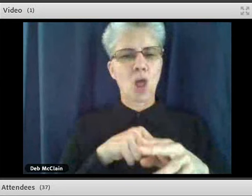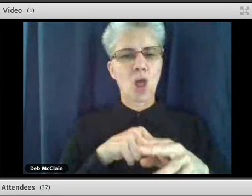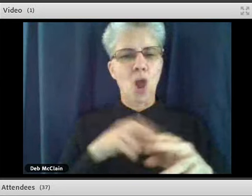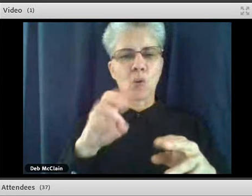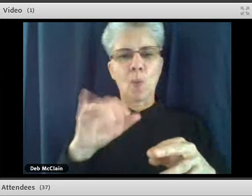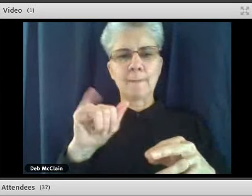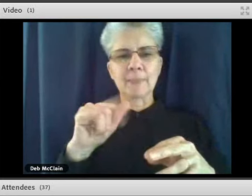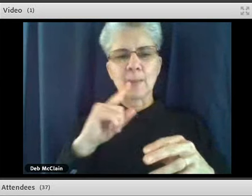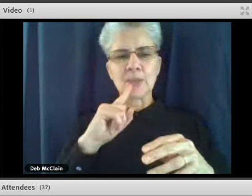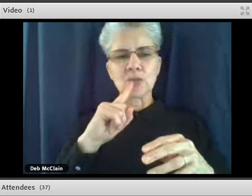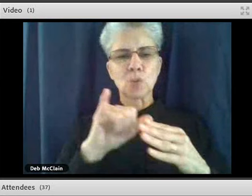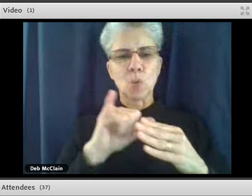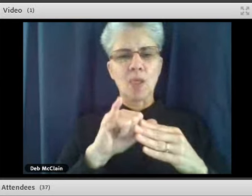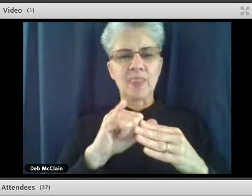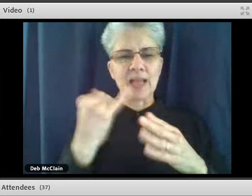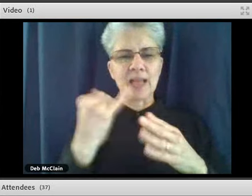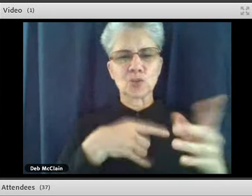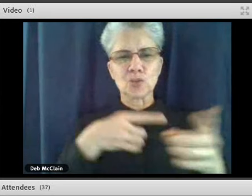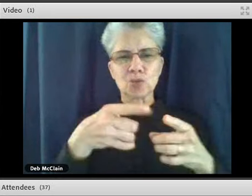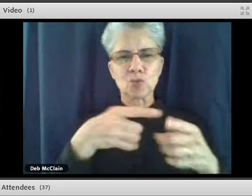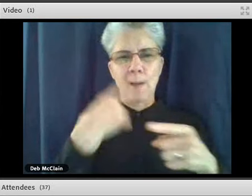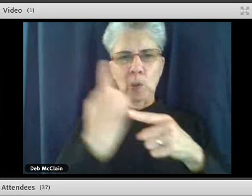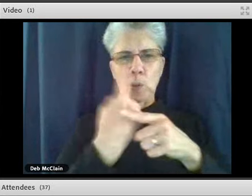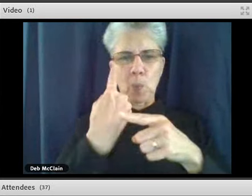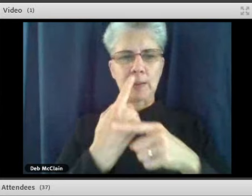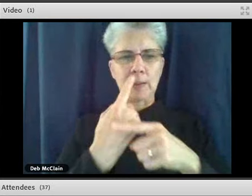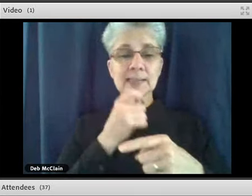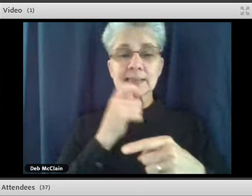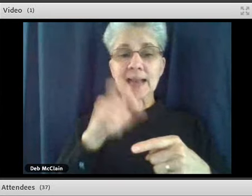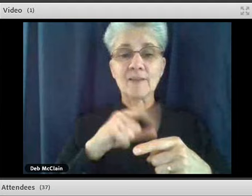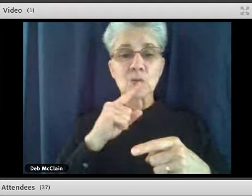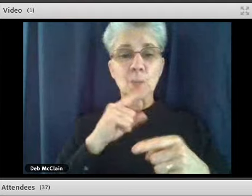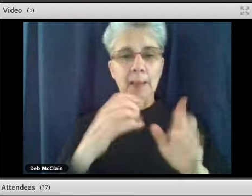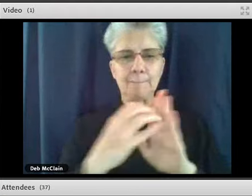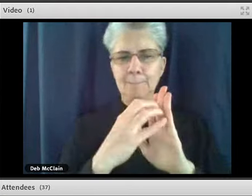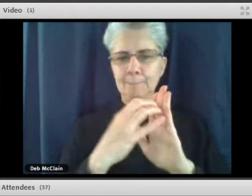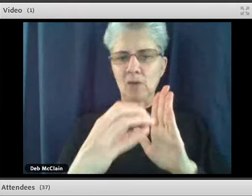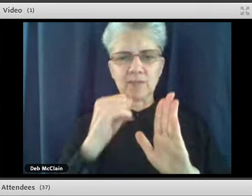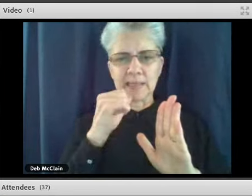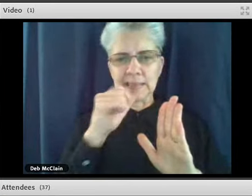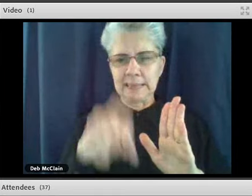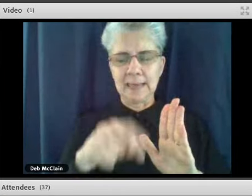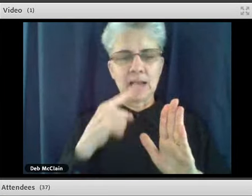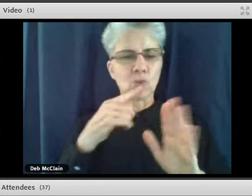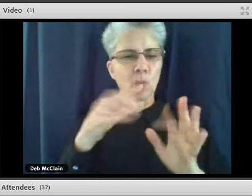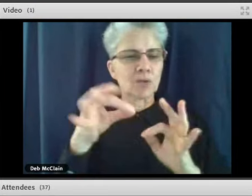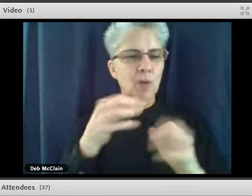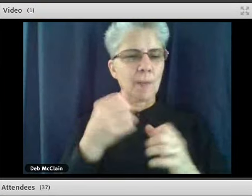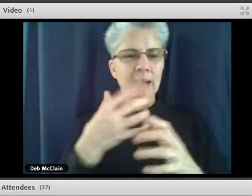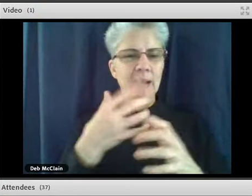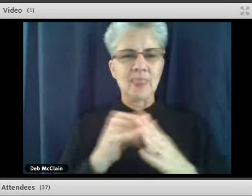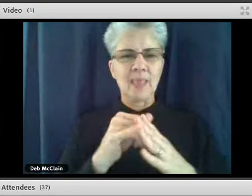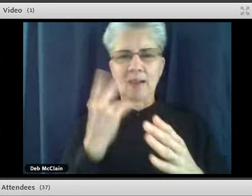the name of the file, or a long website. You want to make sure that you describe it correctly. And it doesn't have to be a paragraph.